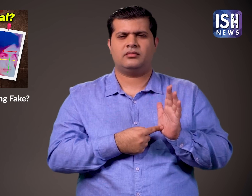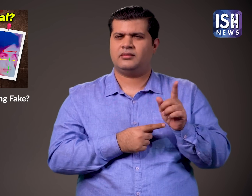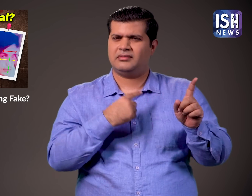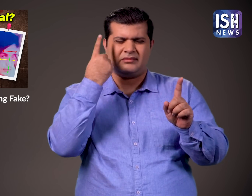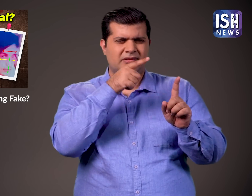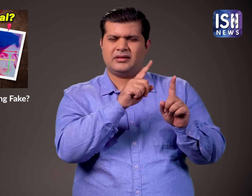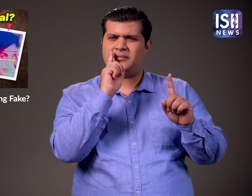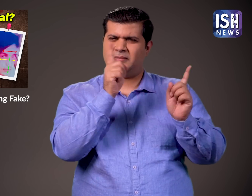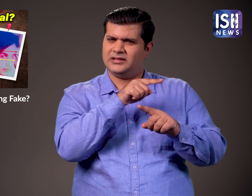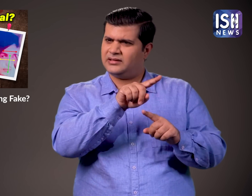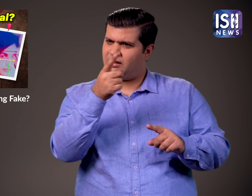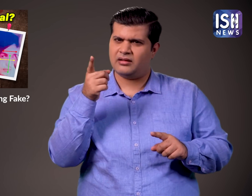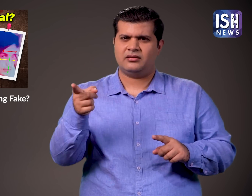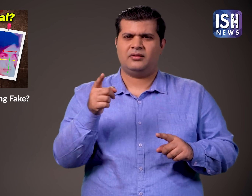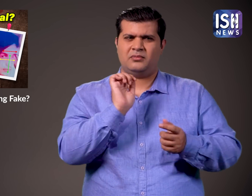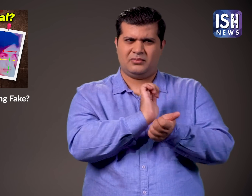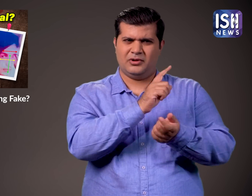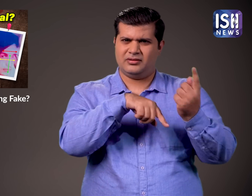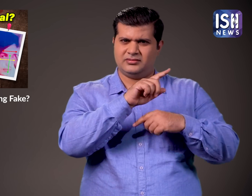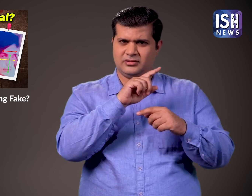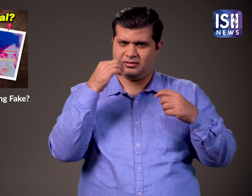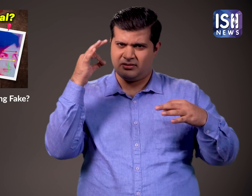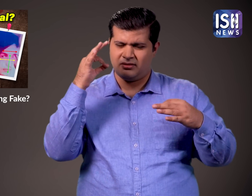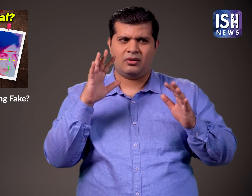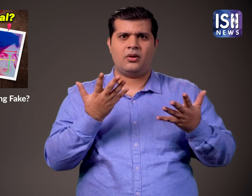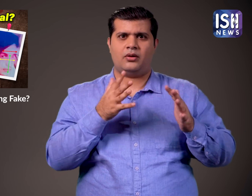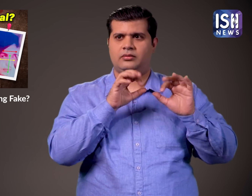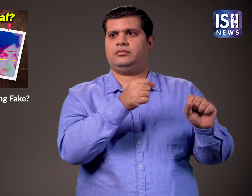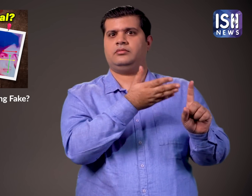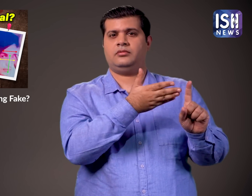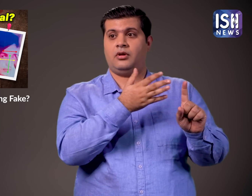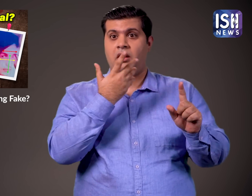His father said either the cops made a mistake or its a coverup.